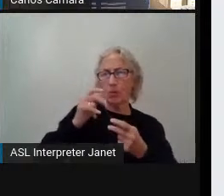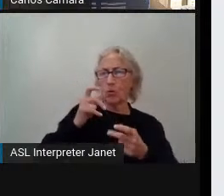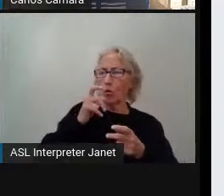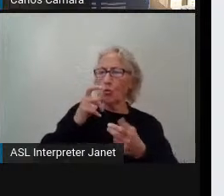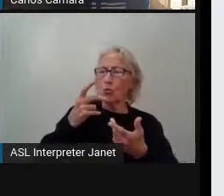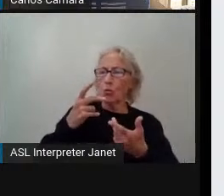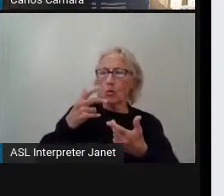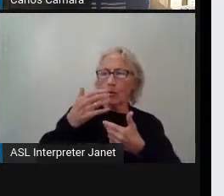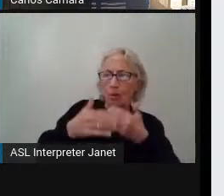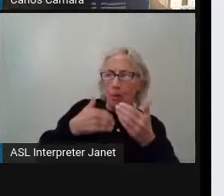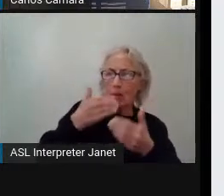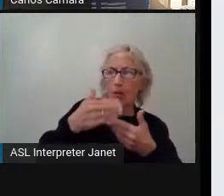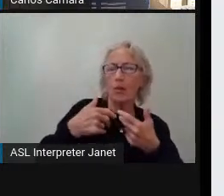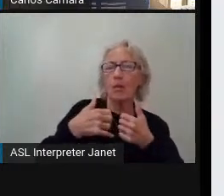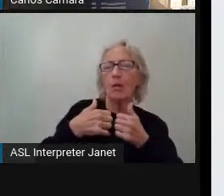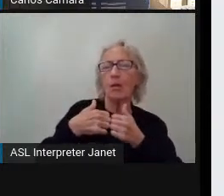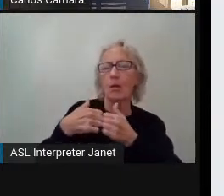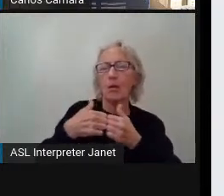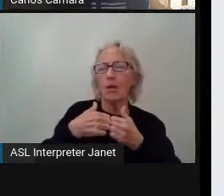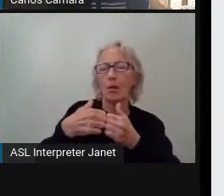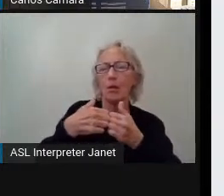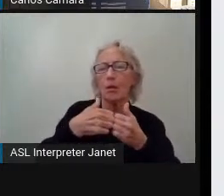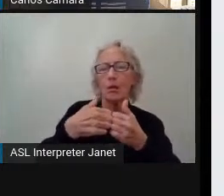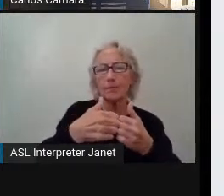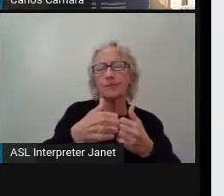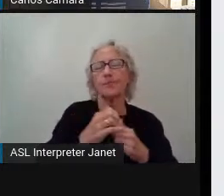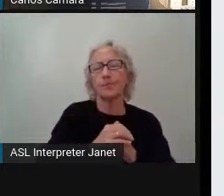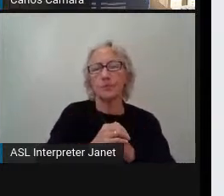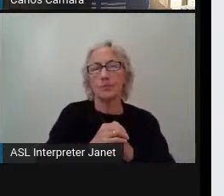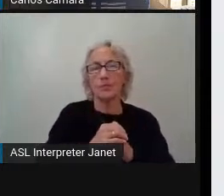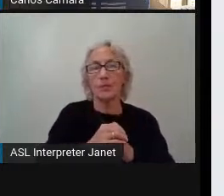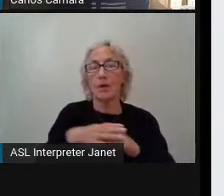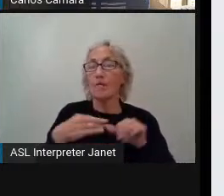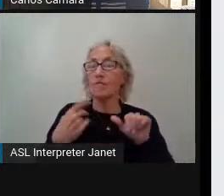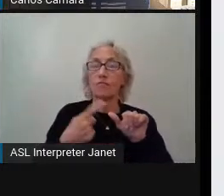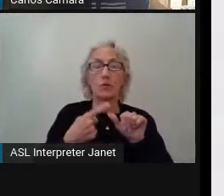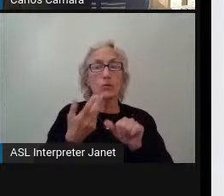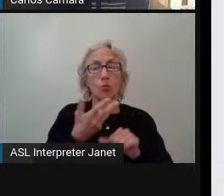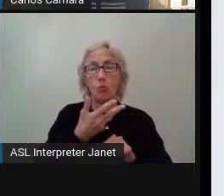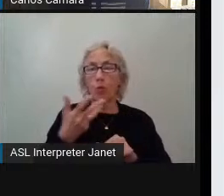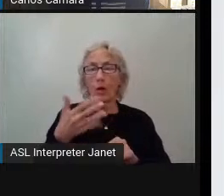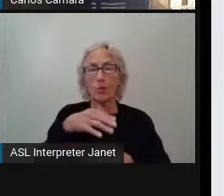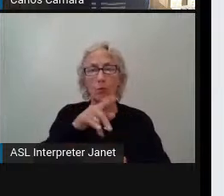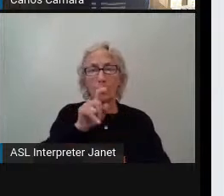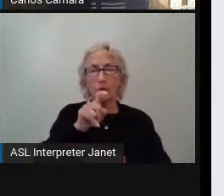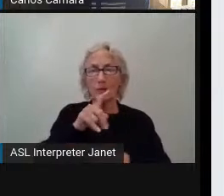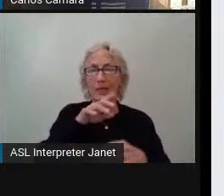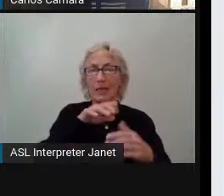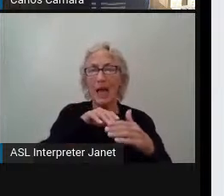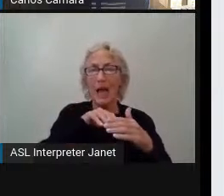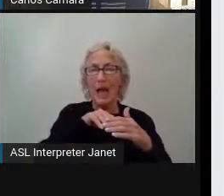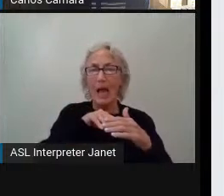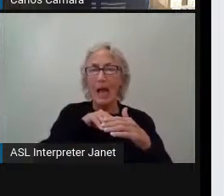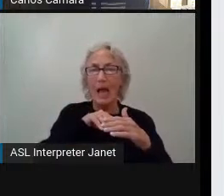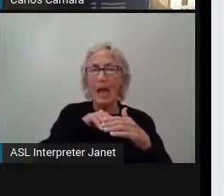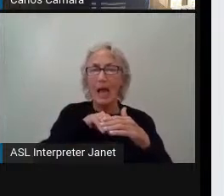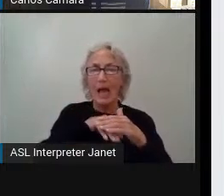to put lots of people in the same direction. But I think it was cracked.